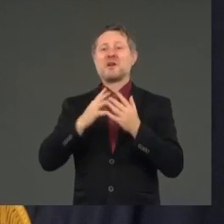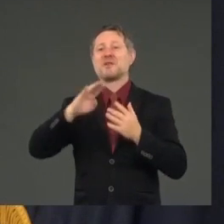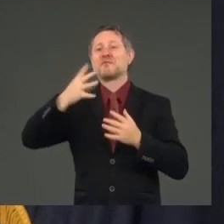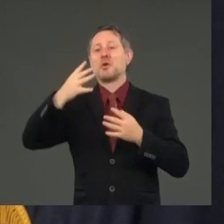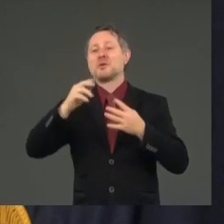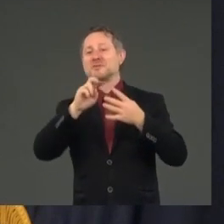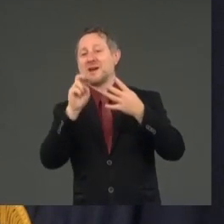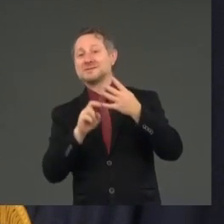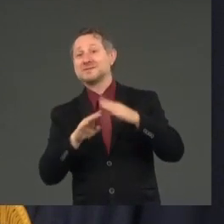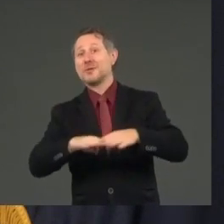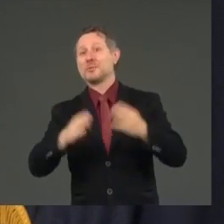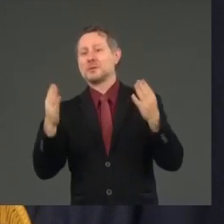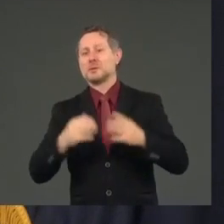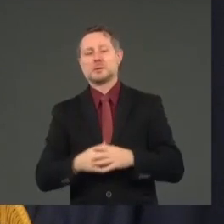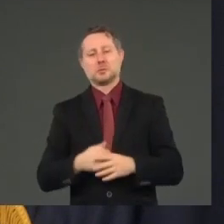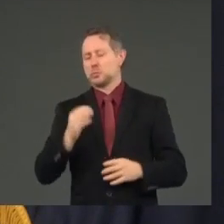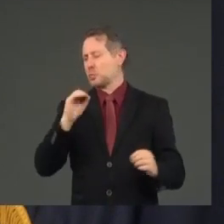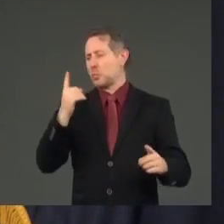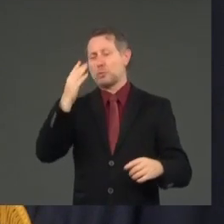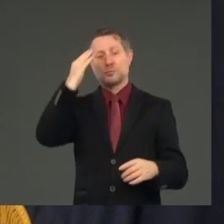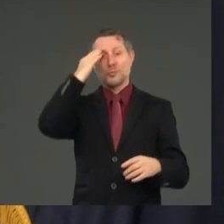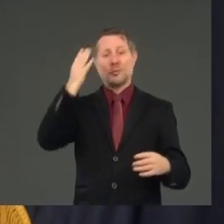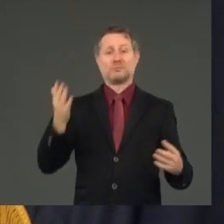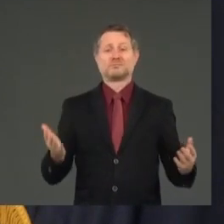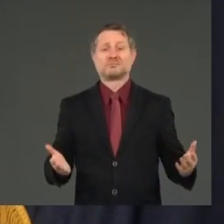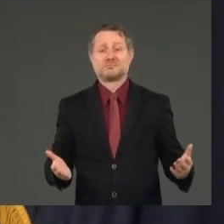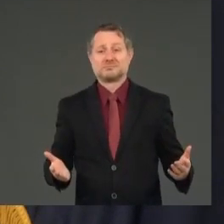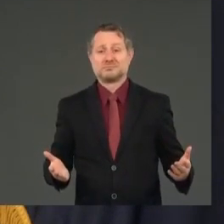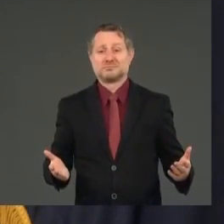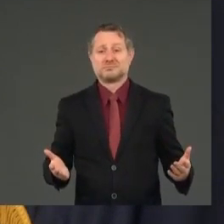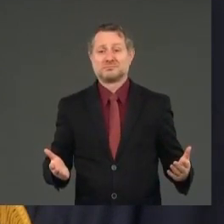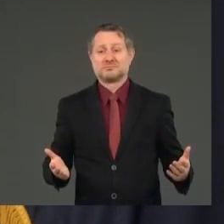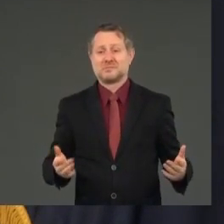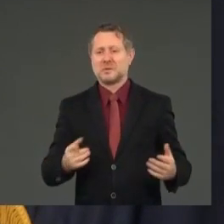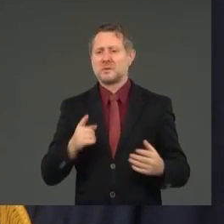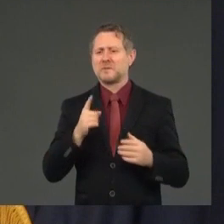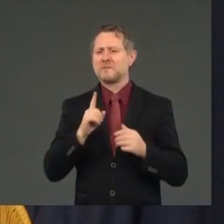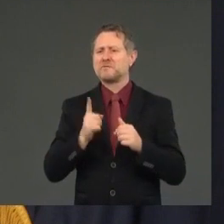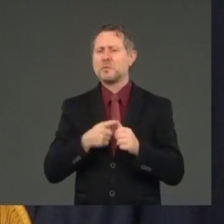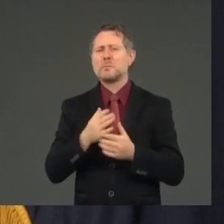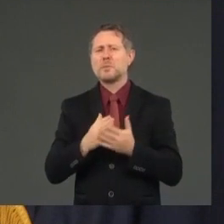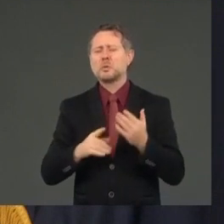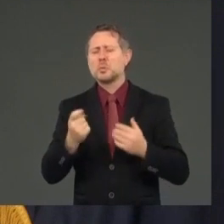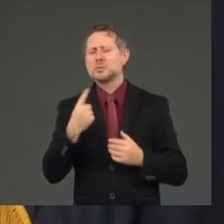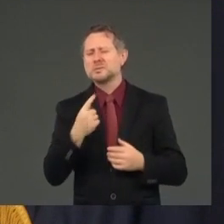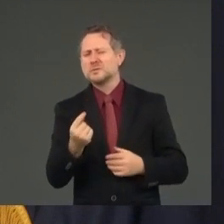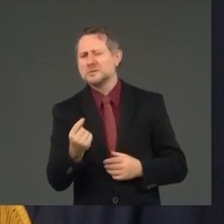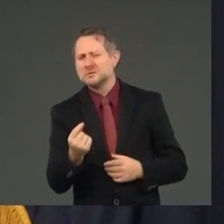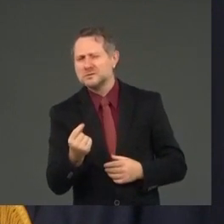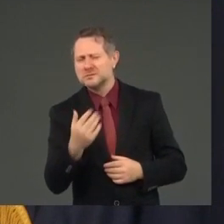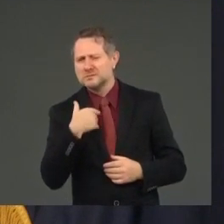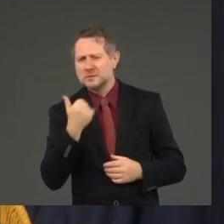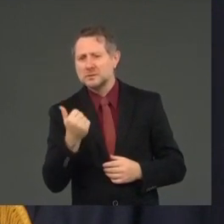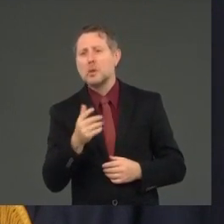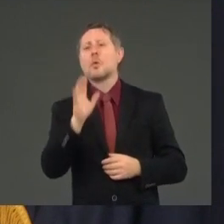WHERE ANYONE CAN FORECAST WHEN WILL PHASE IV HAPPEN? NO.